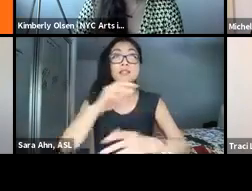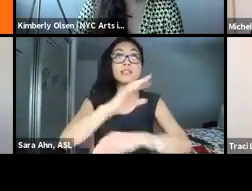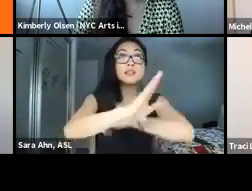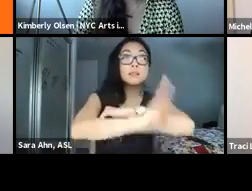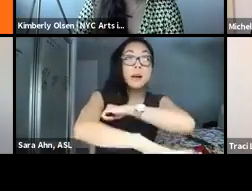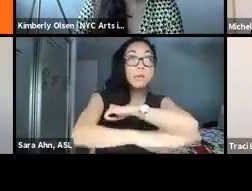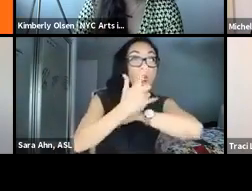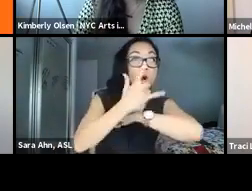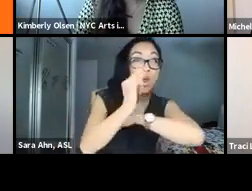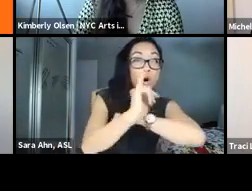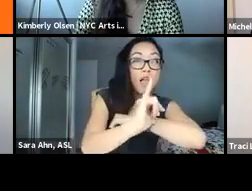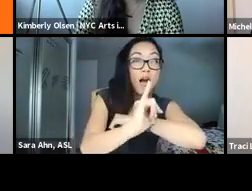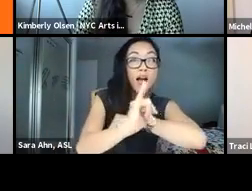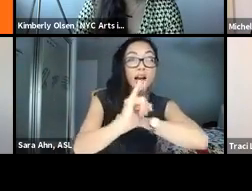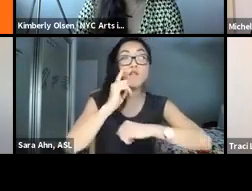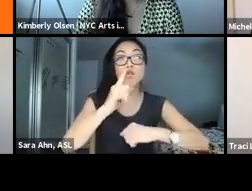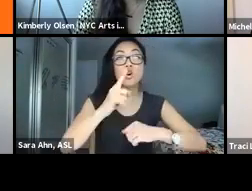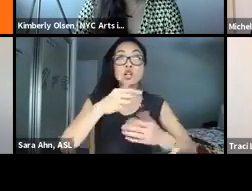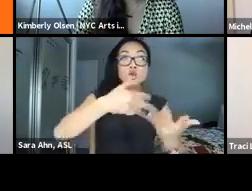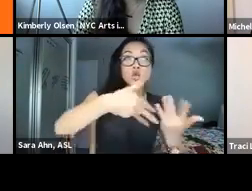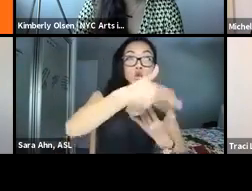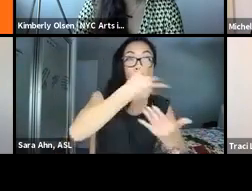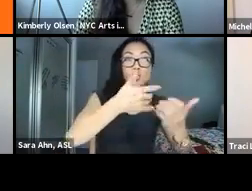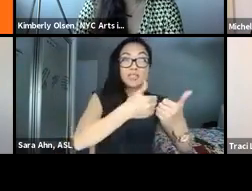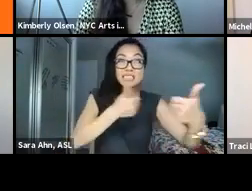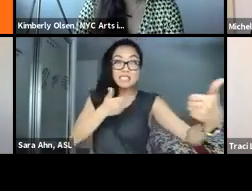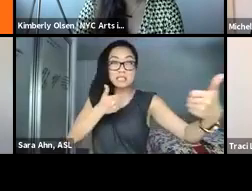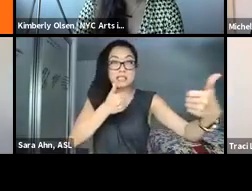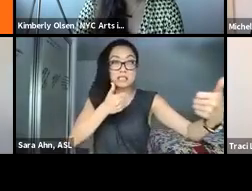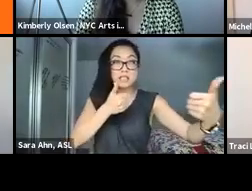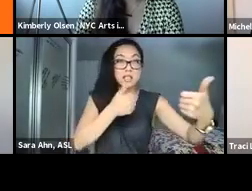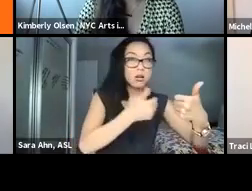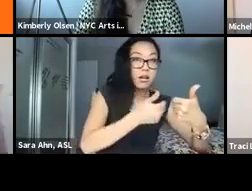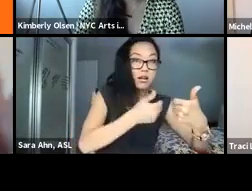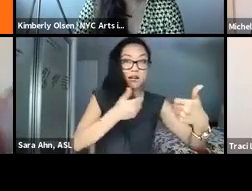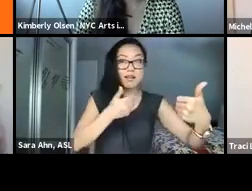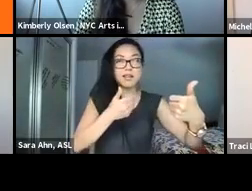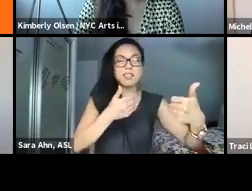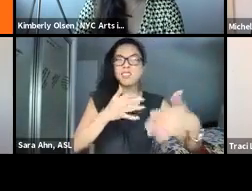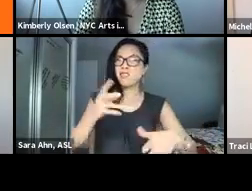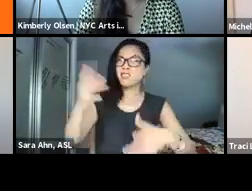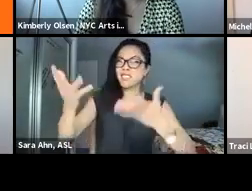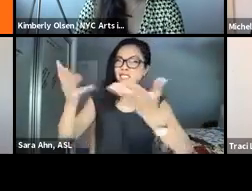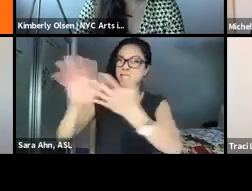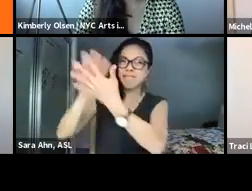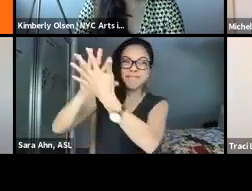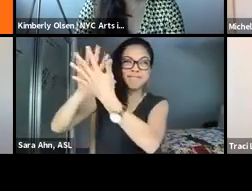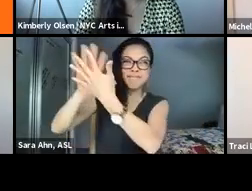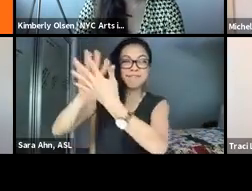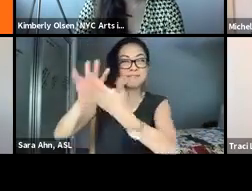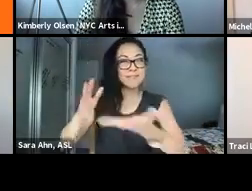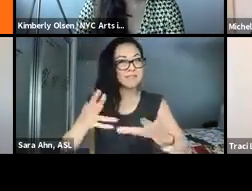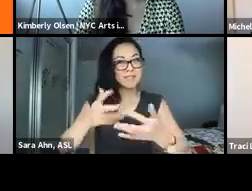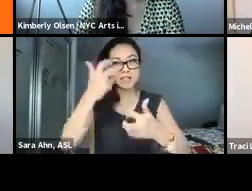to engage in instruction in person? What is going to happen to -- what is going to happen